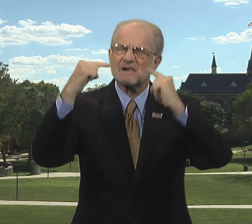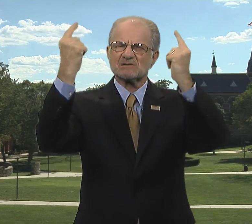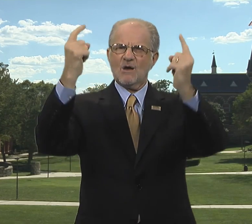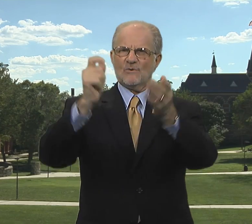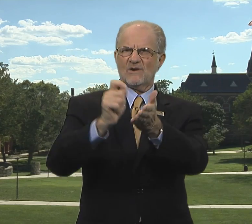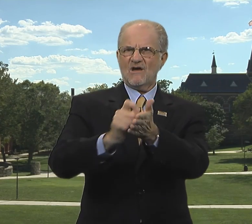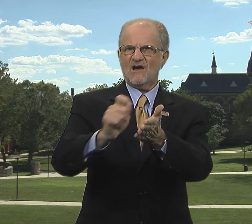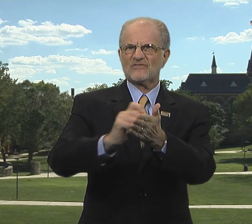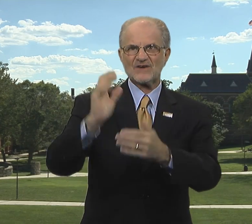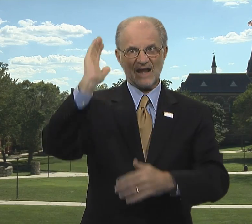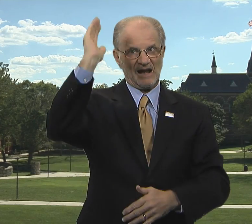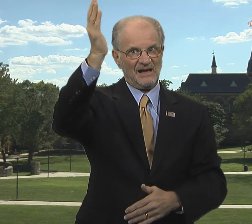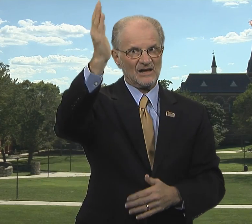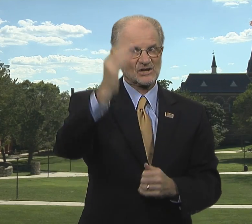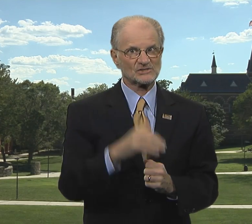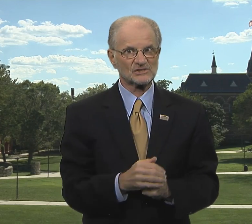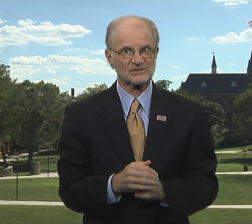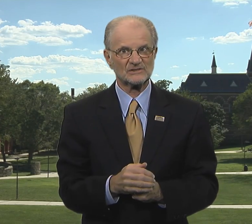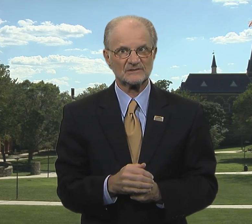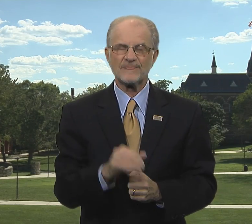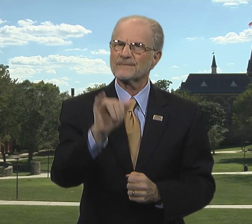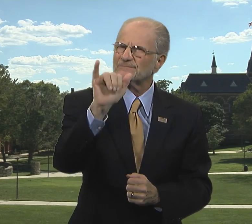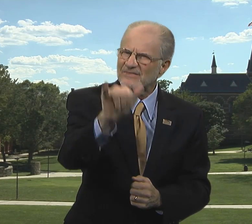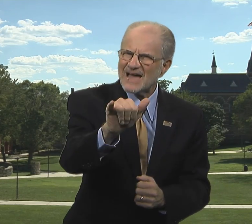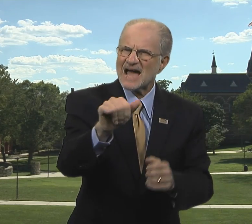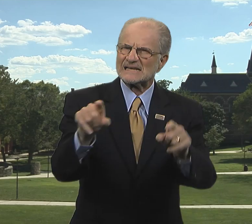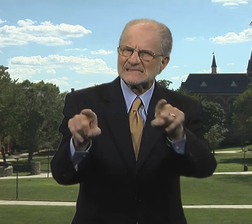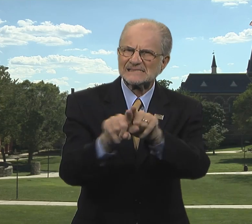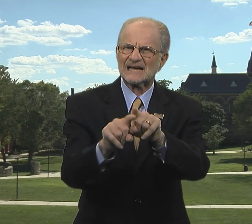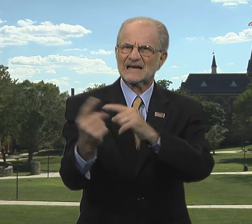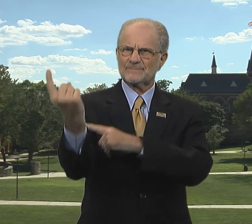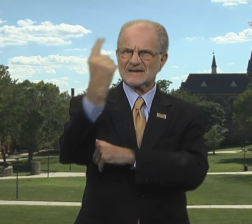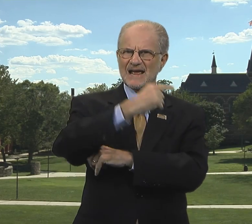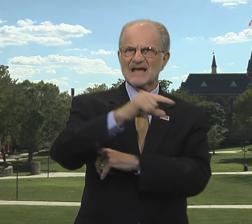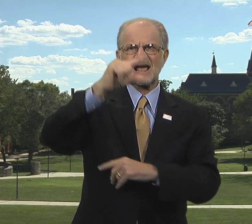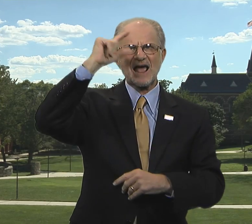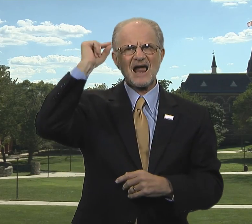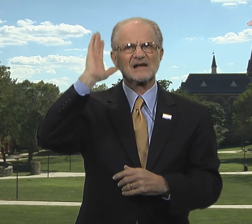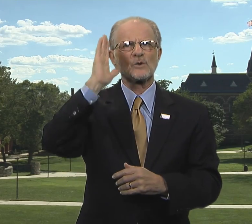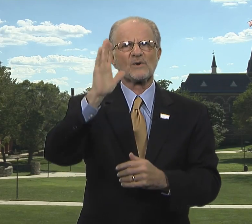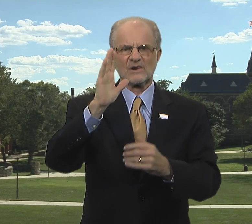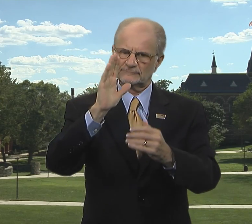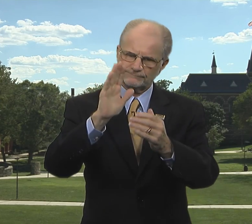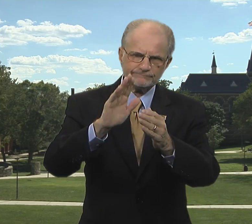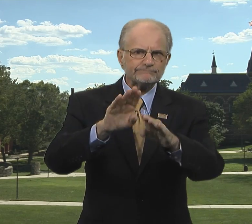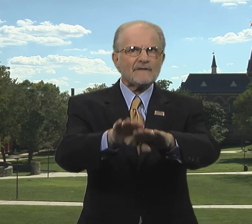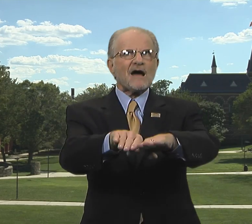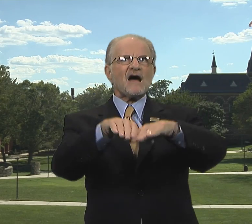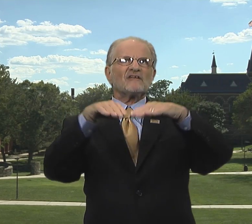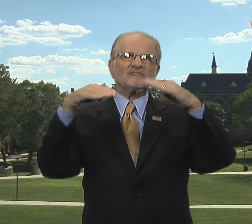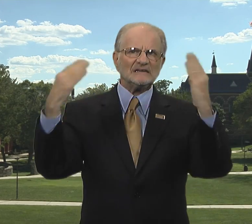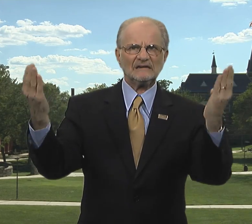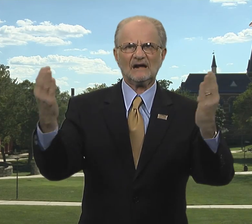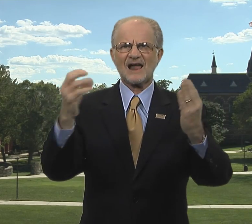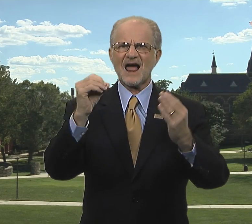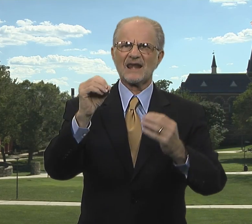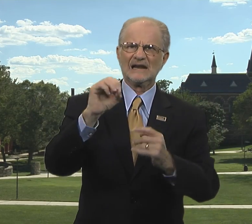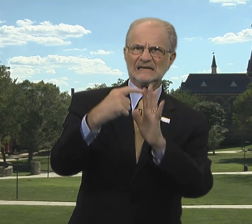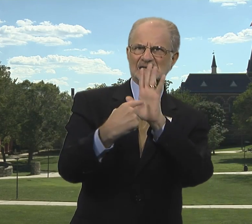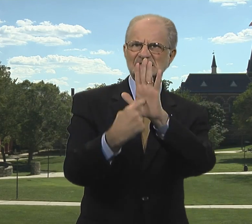a well-known author and lecturer. That same day, Gallaudet will unveil